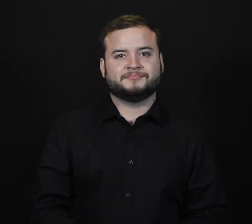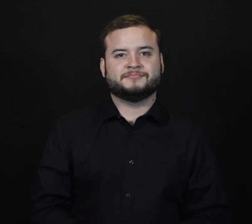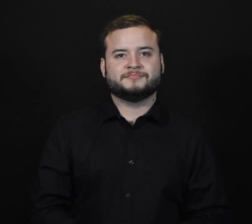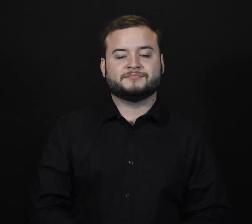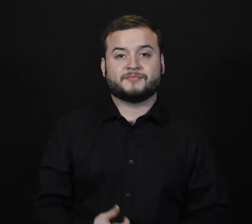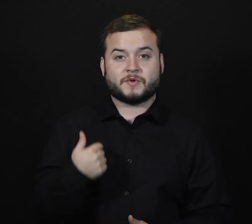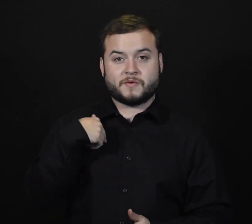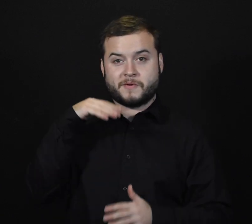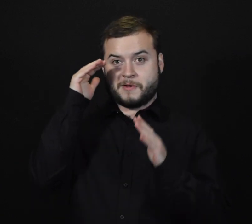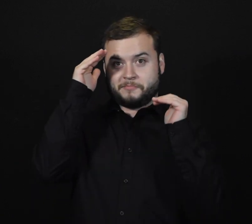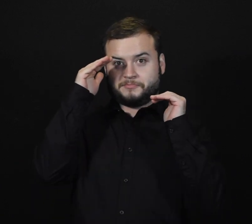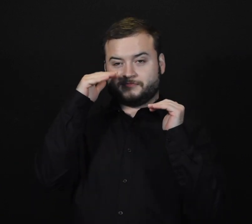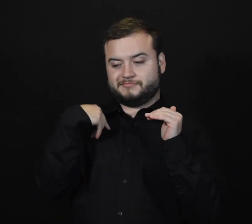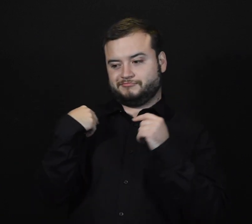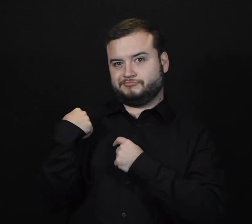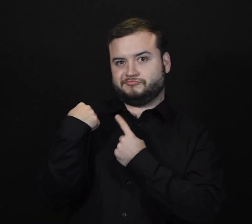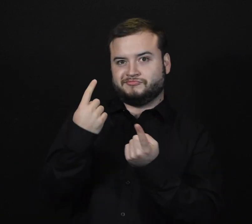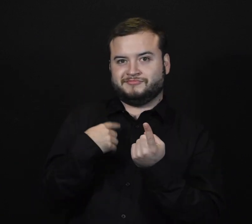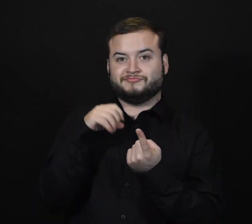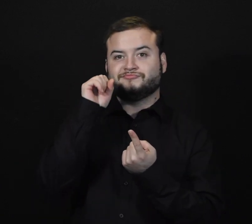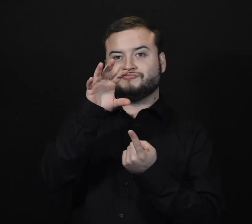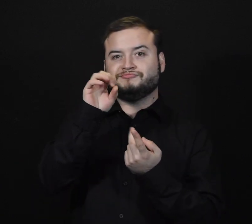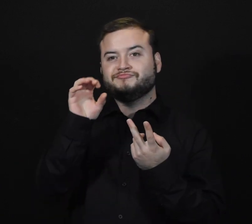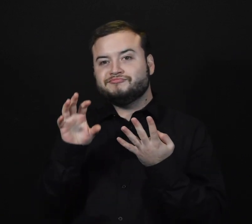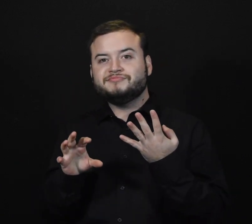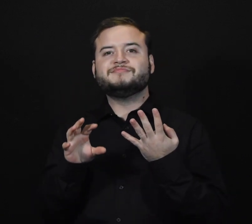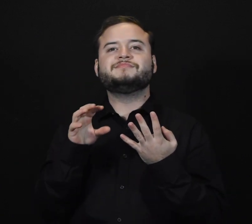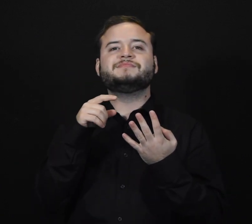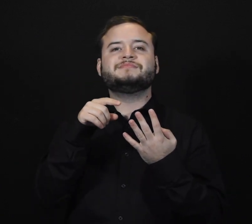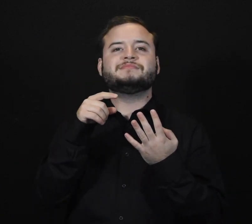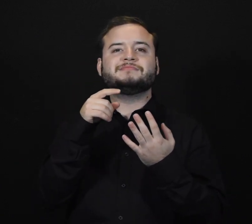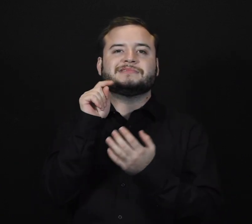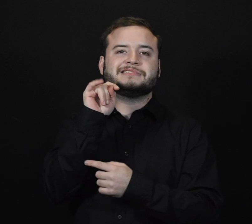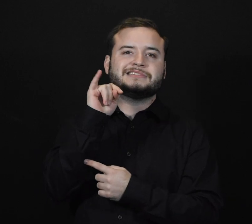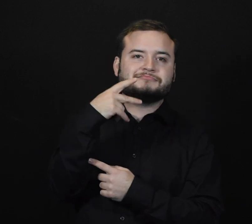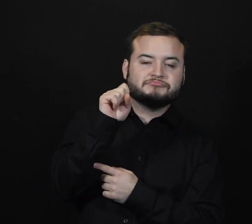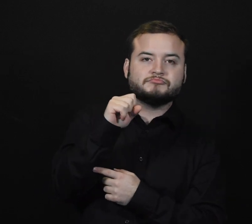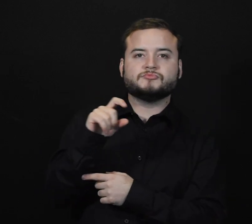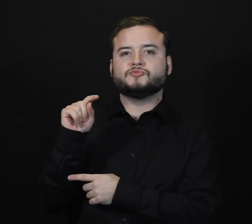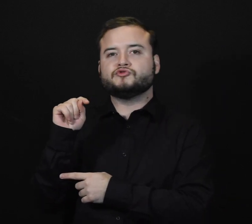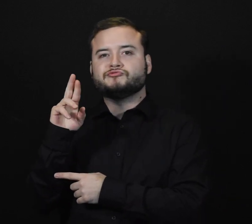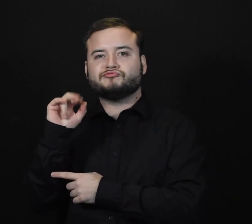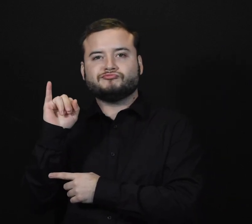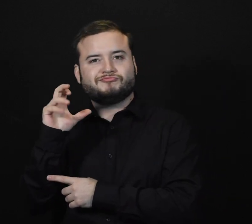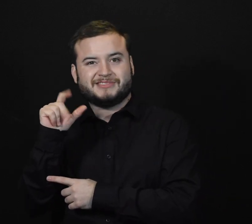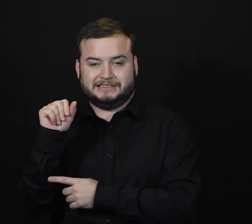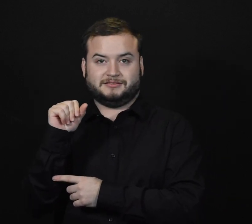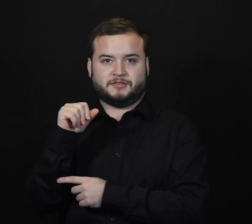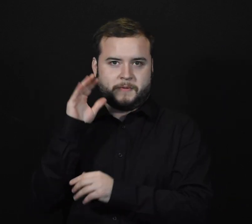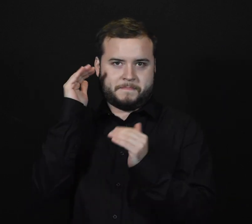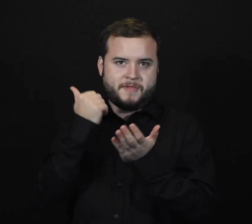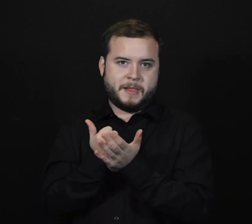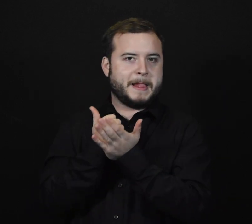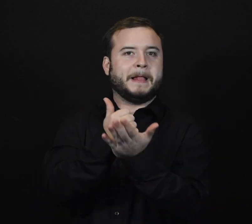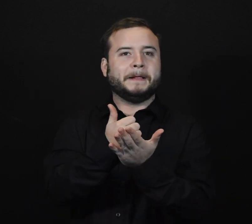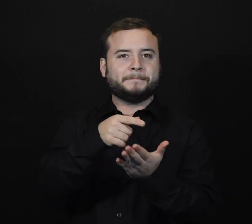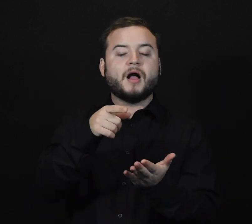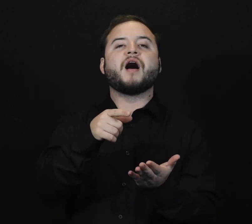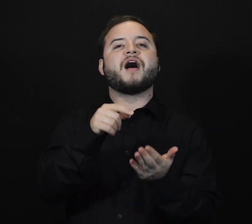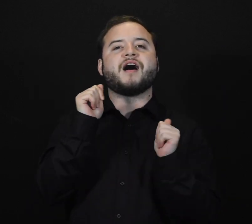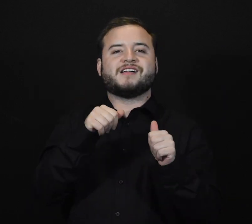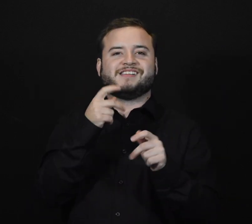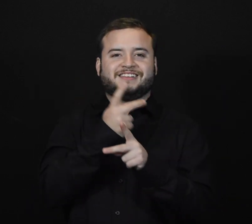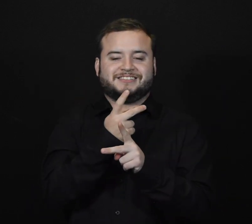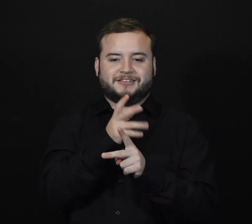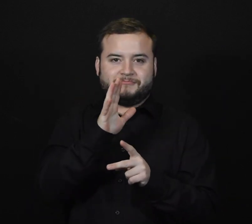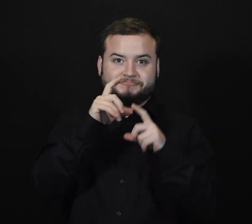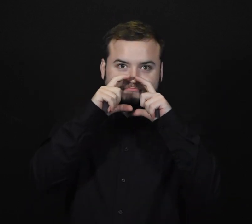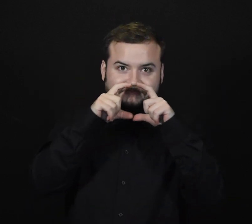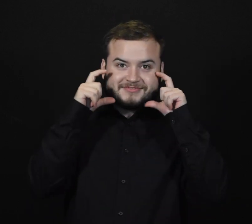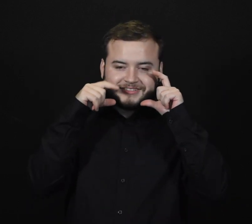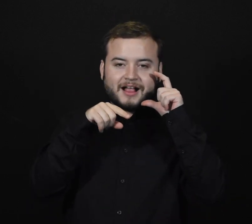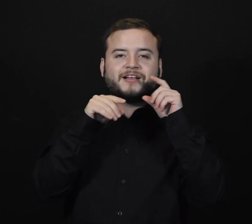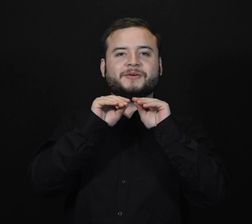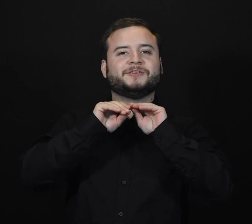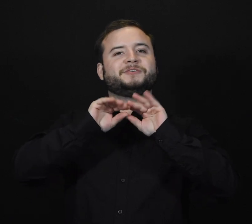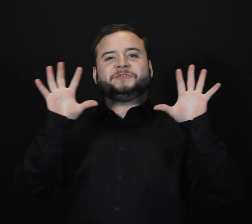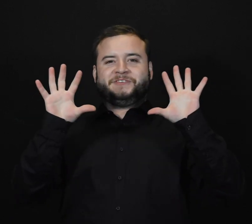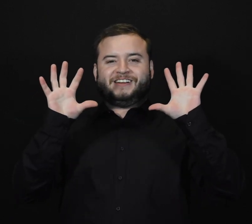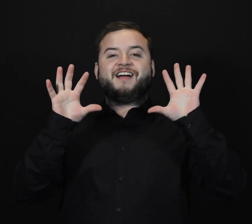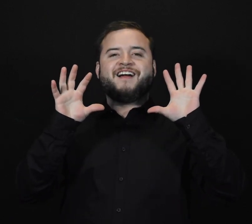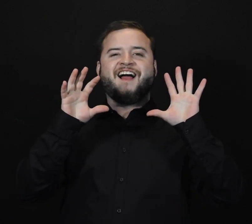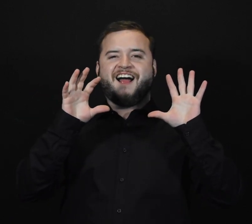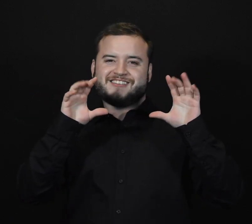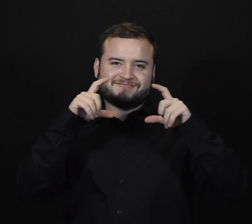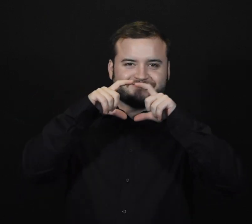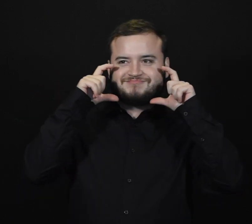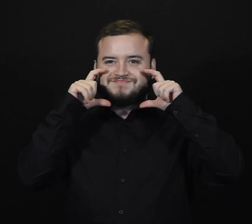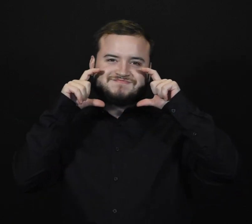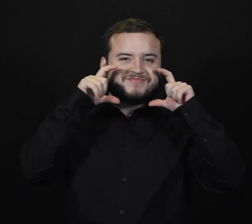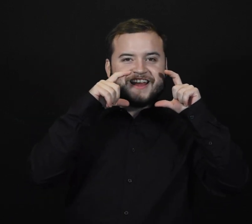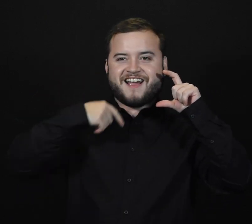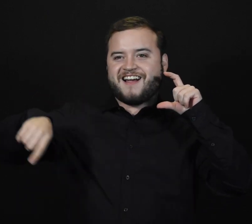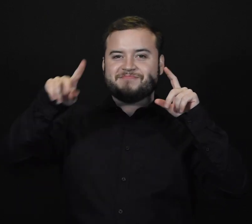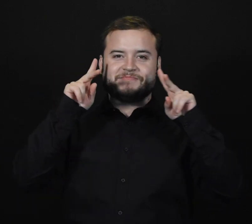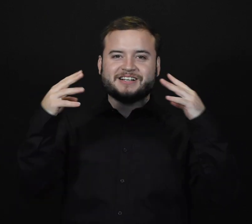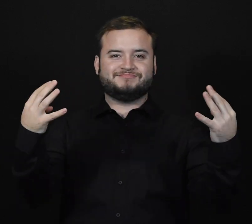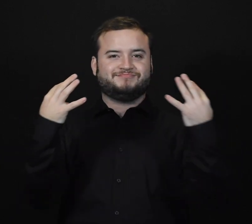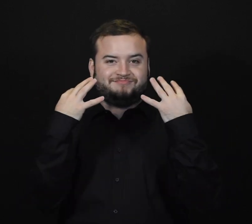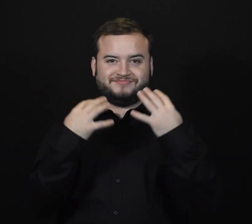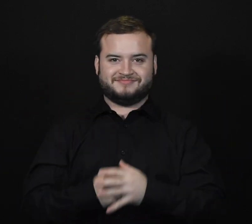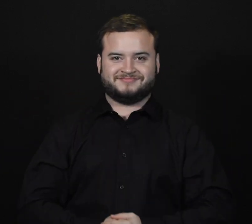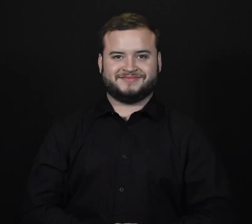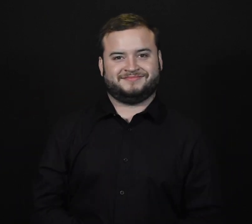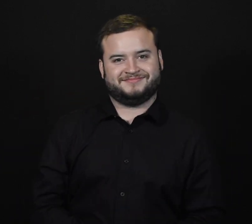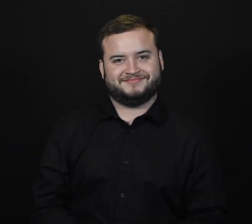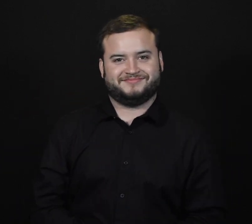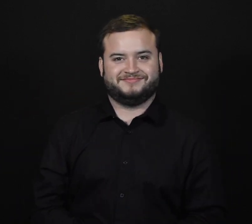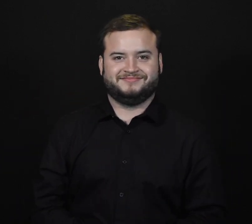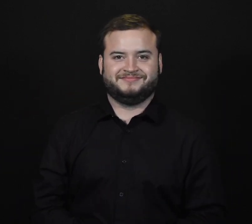We hope these tips and tricks are helpful for you as you take care of your clear masks and rock them for everyone to see.